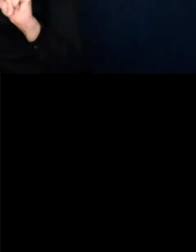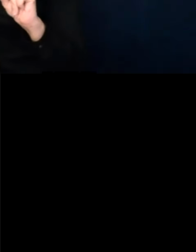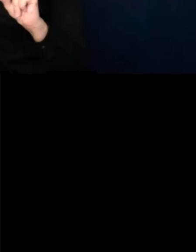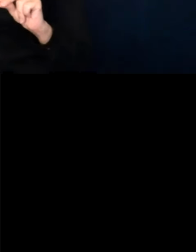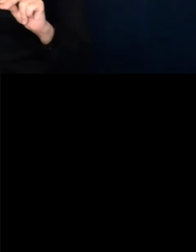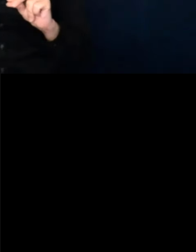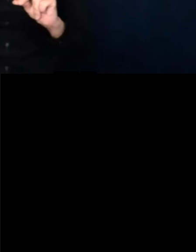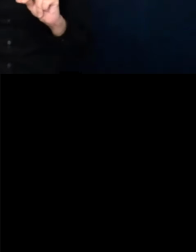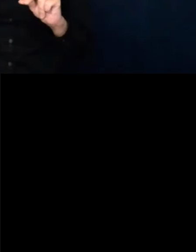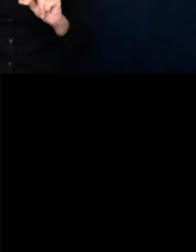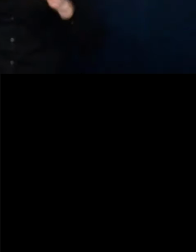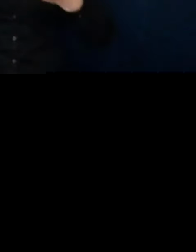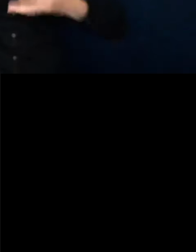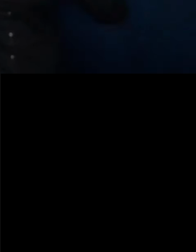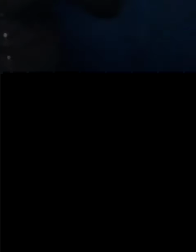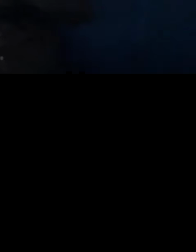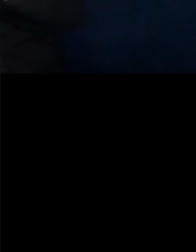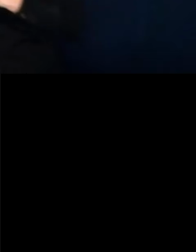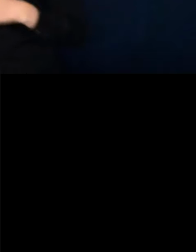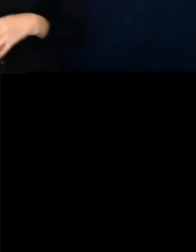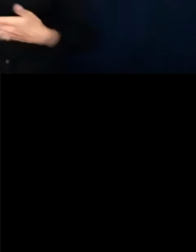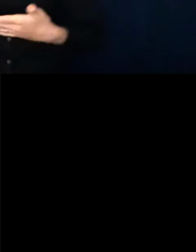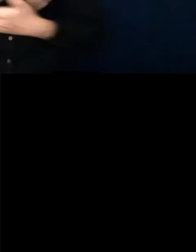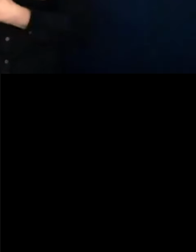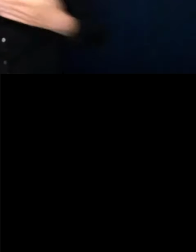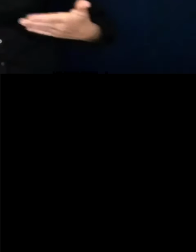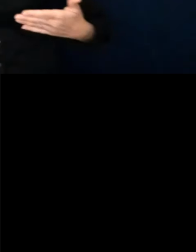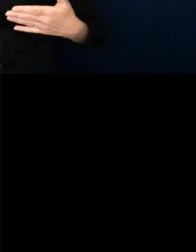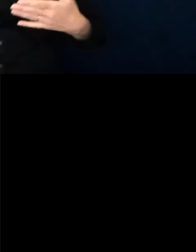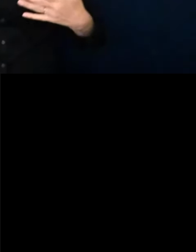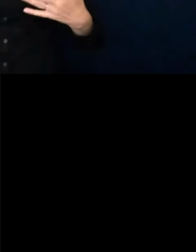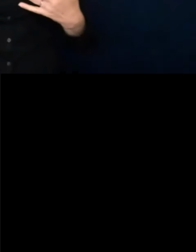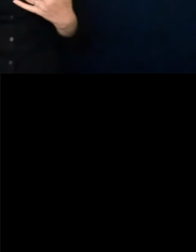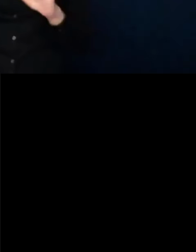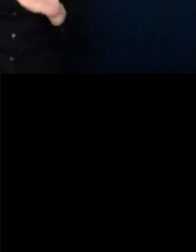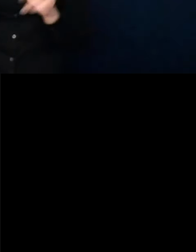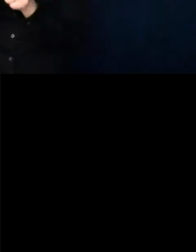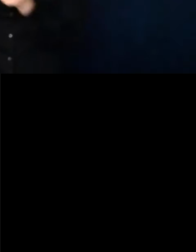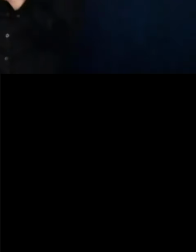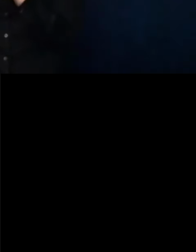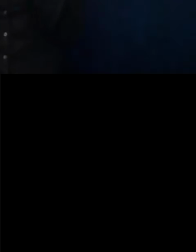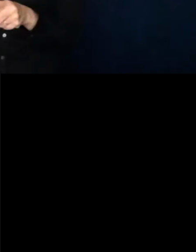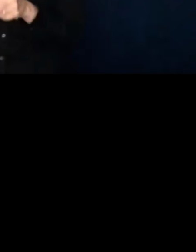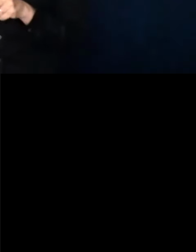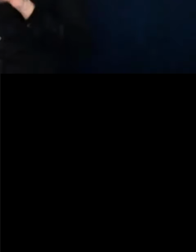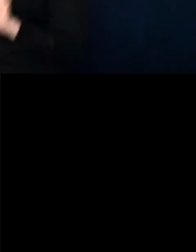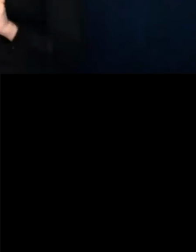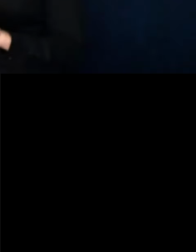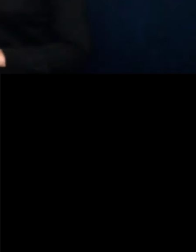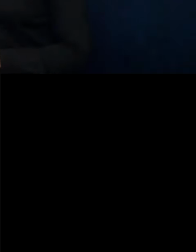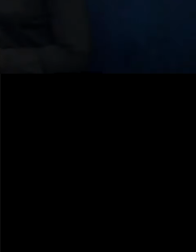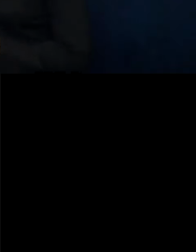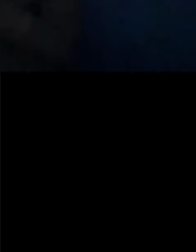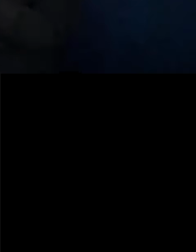So there'll be everyone who is eligible that applied, right? So that will be one list, and there will be...